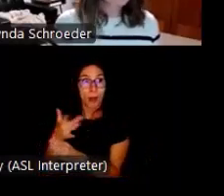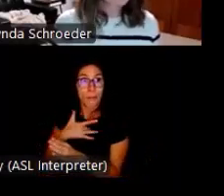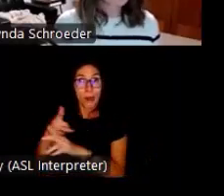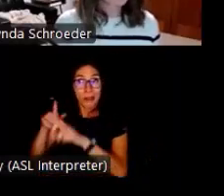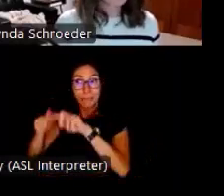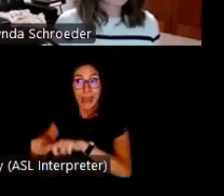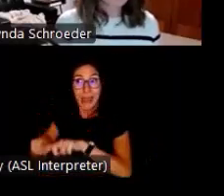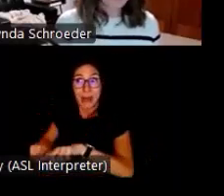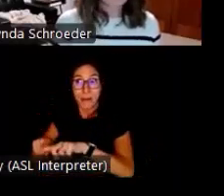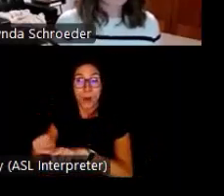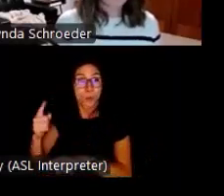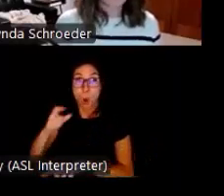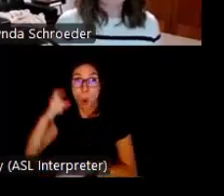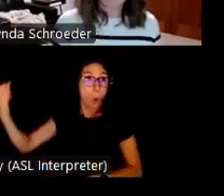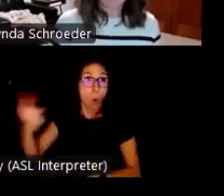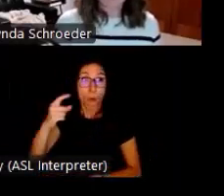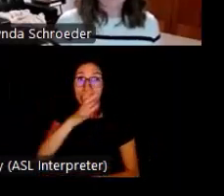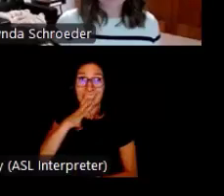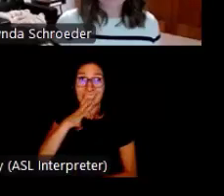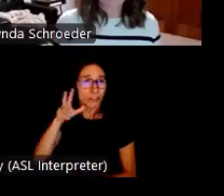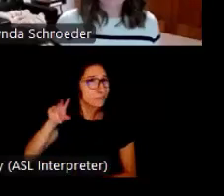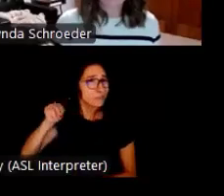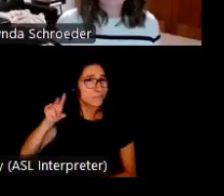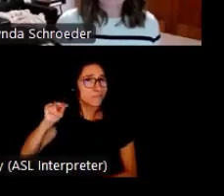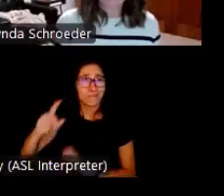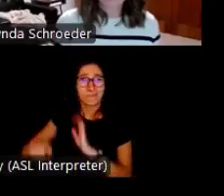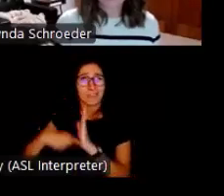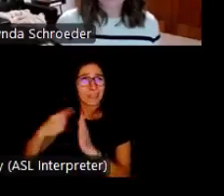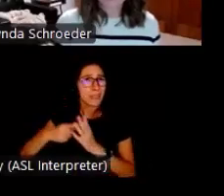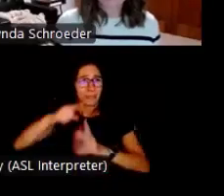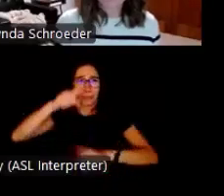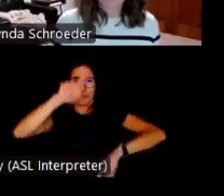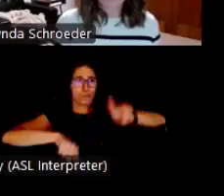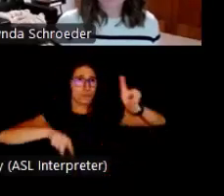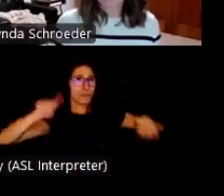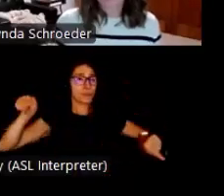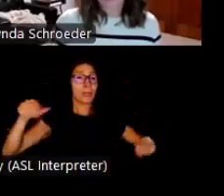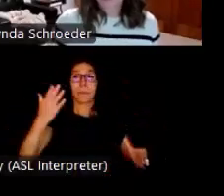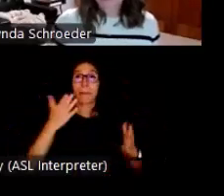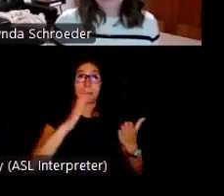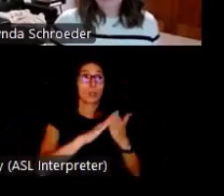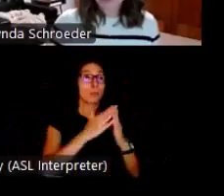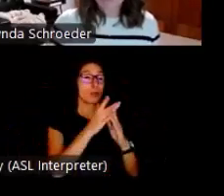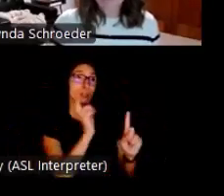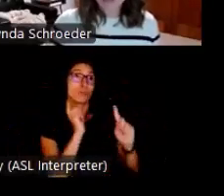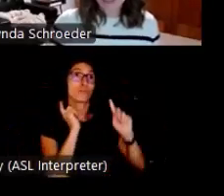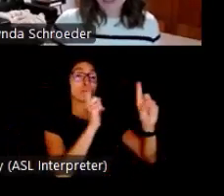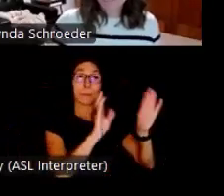It could be anything from communities that are striving in education because they happen to have